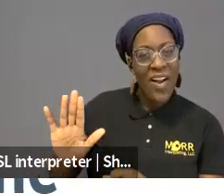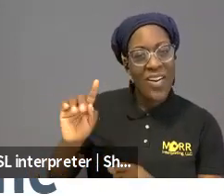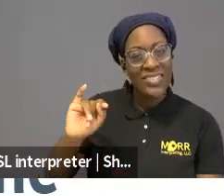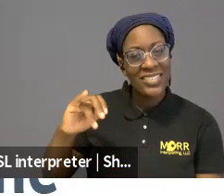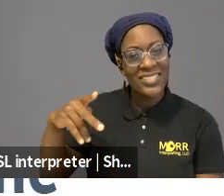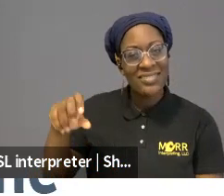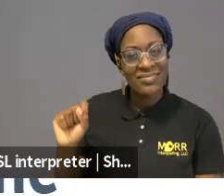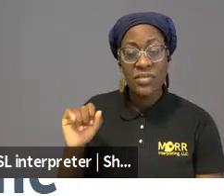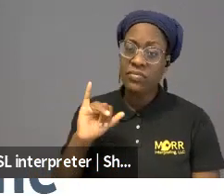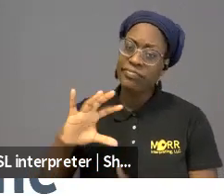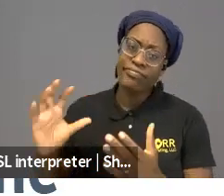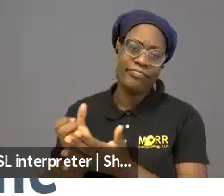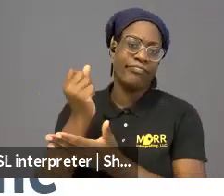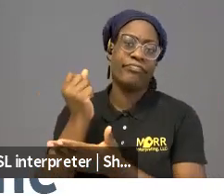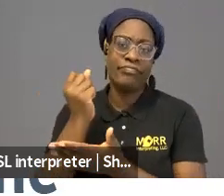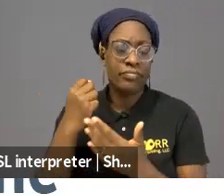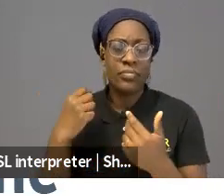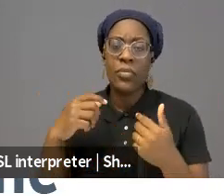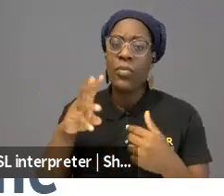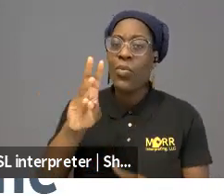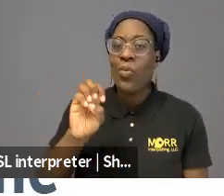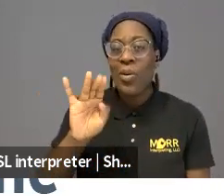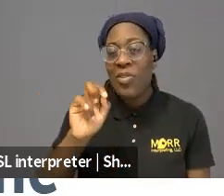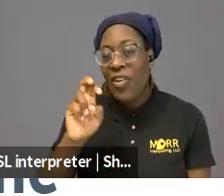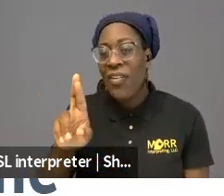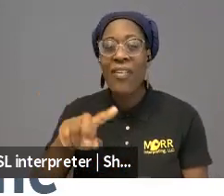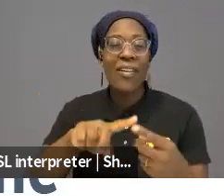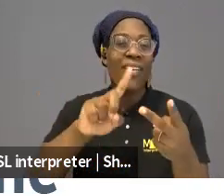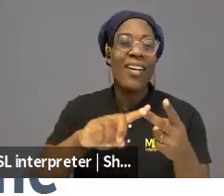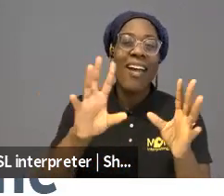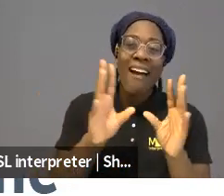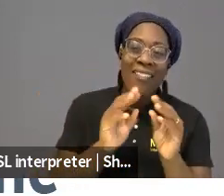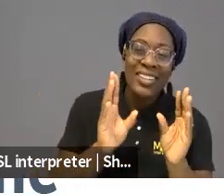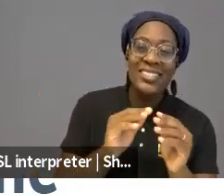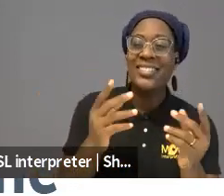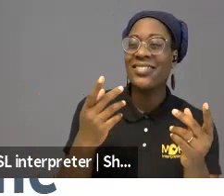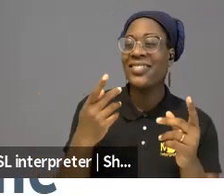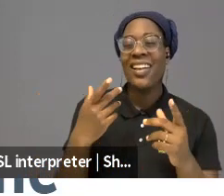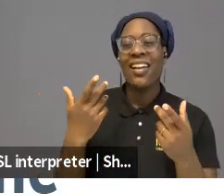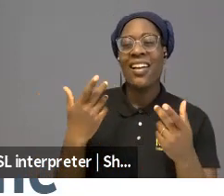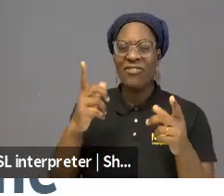or our conferences like this one or IWCA, that often give me some new ideas and help reinvigorate